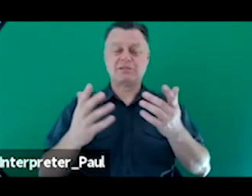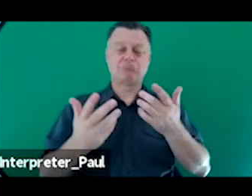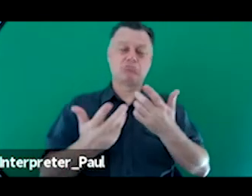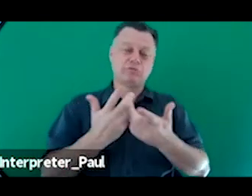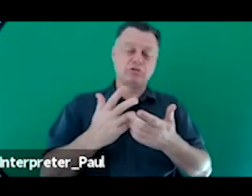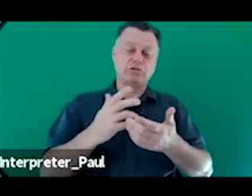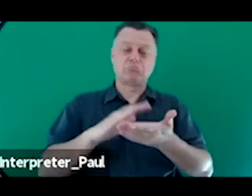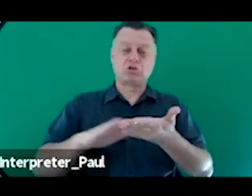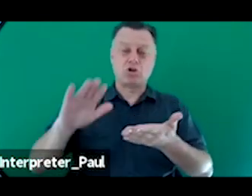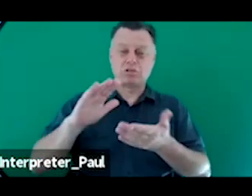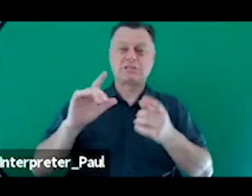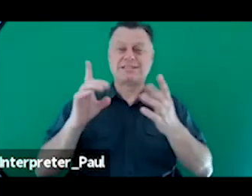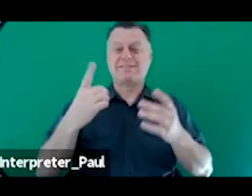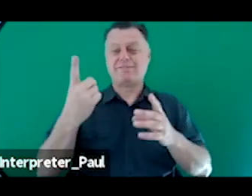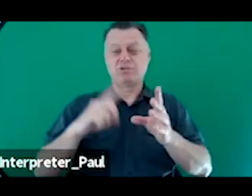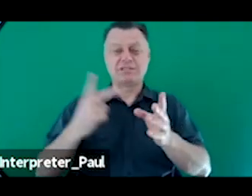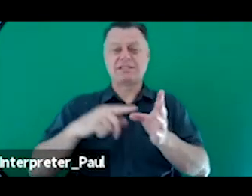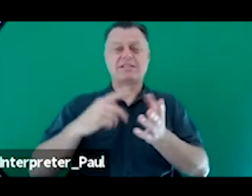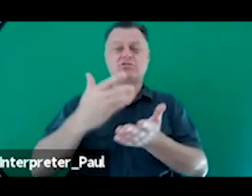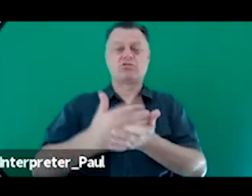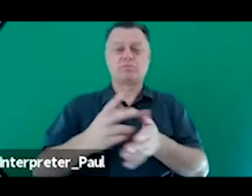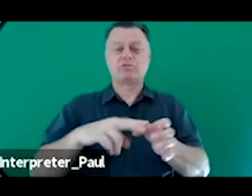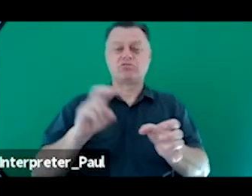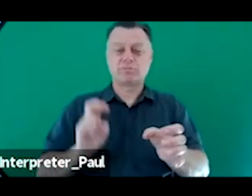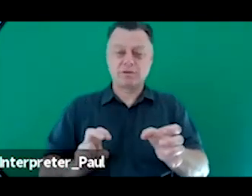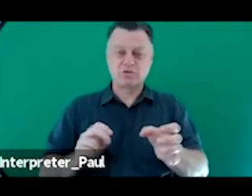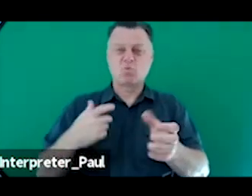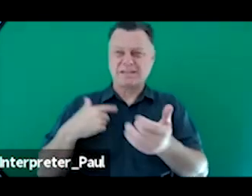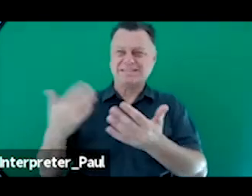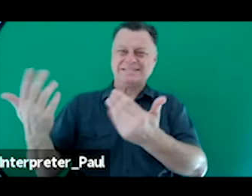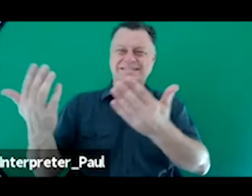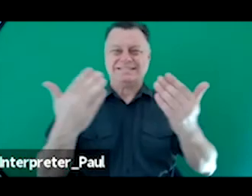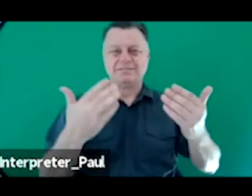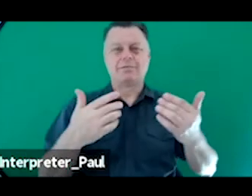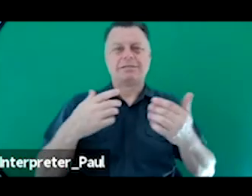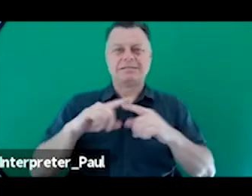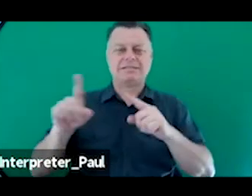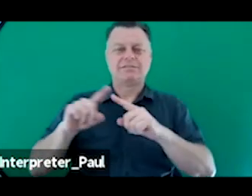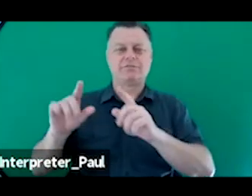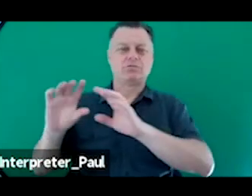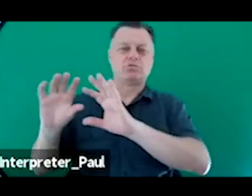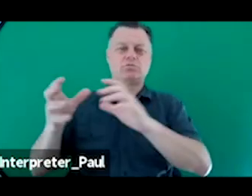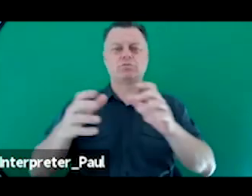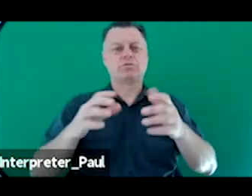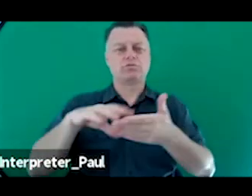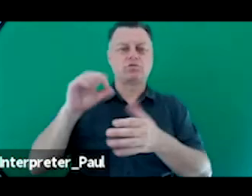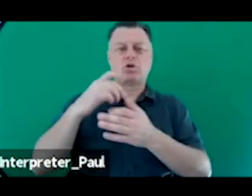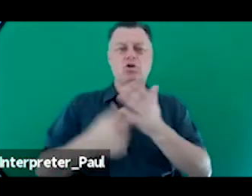Universal design for learning allows us better to hang on to the students whom we already have.